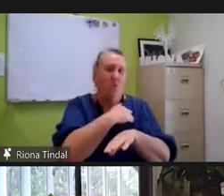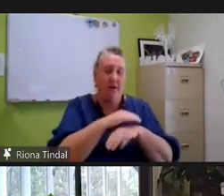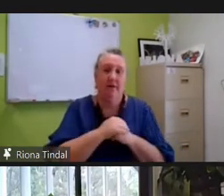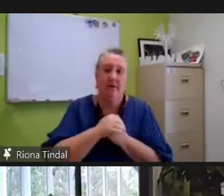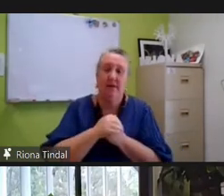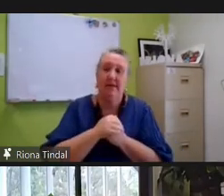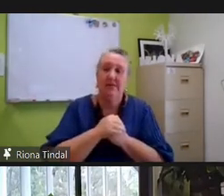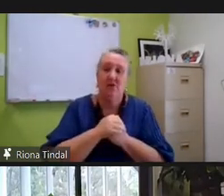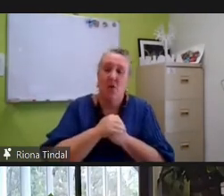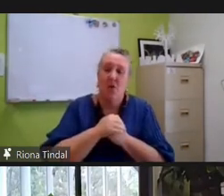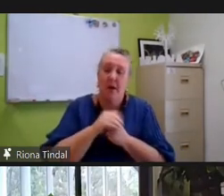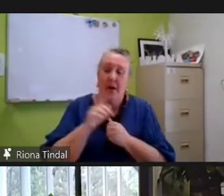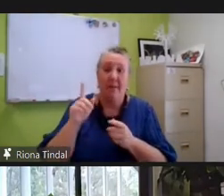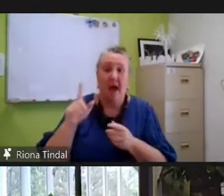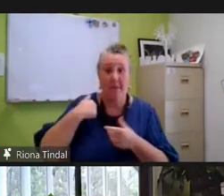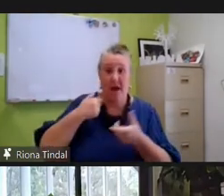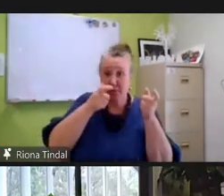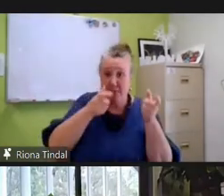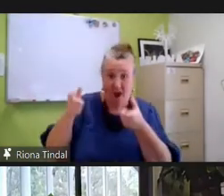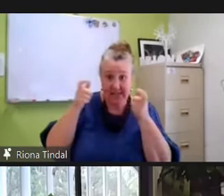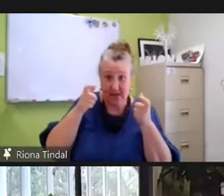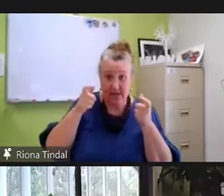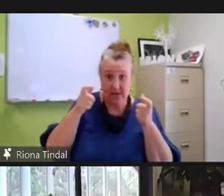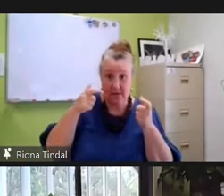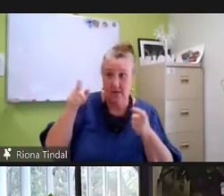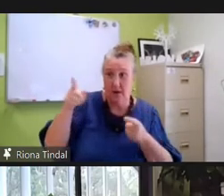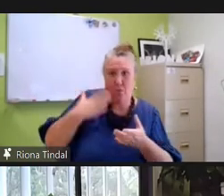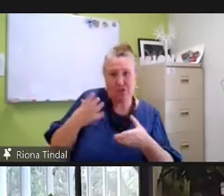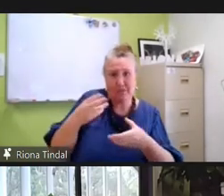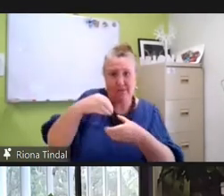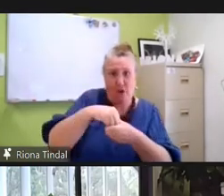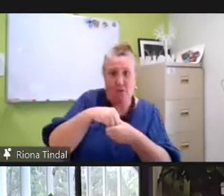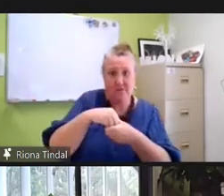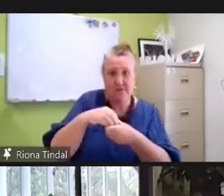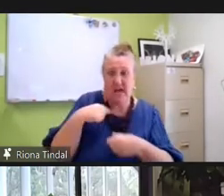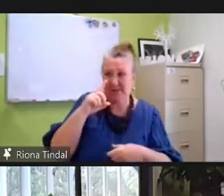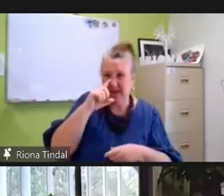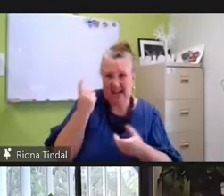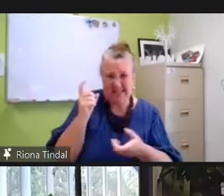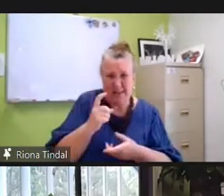Disability Insurance Scheme, quite some time beforehand. But my supervisor really wanted